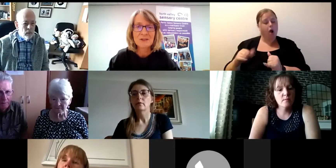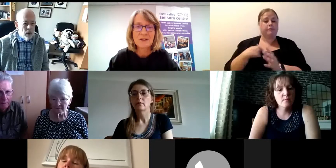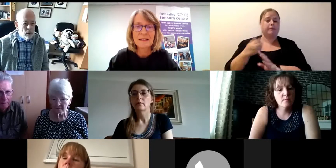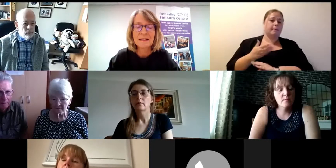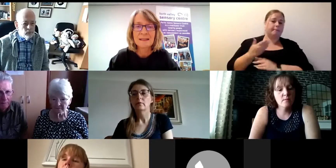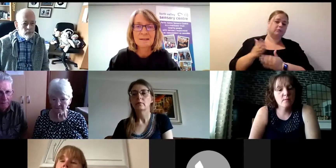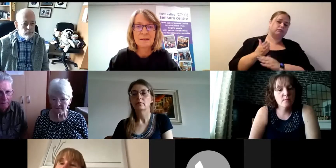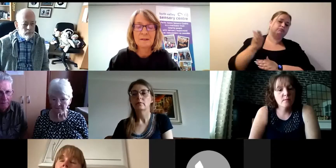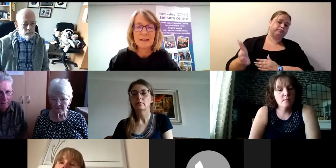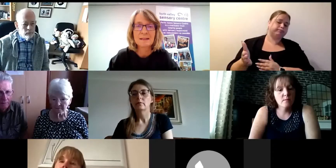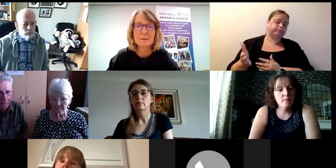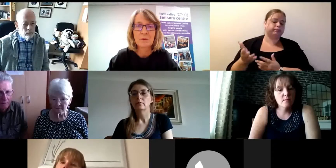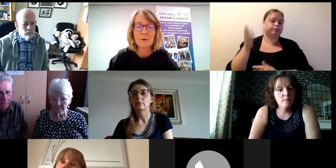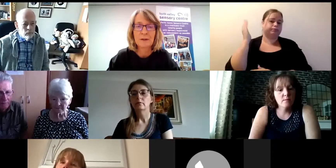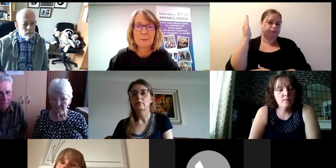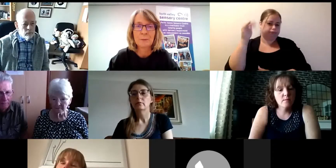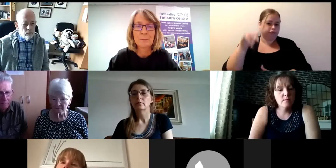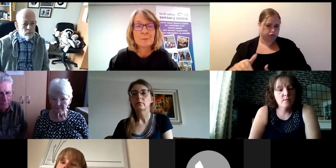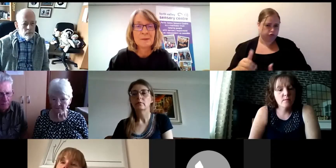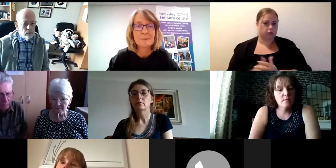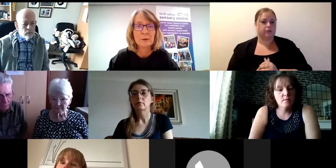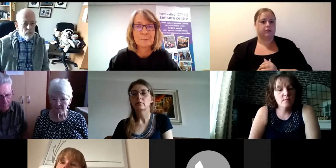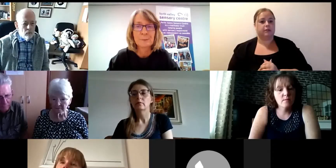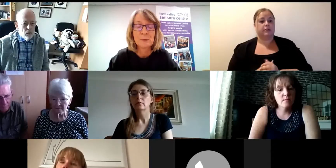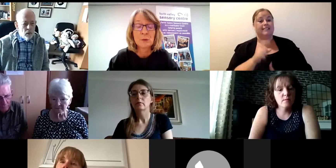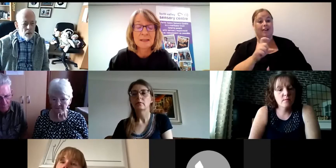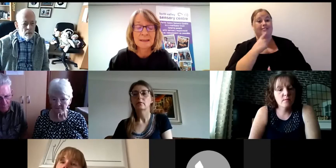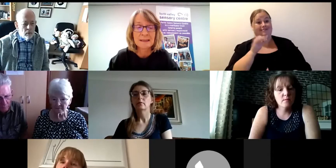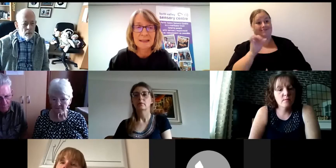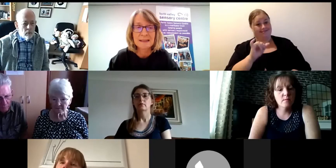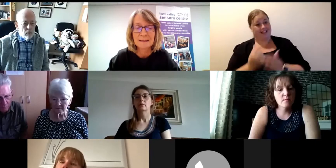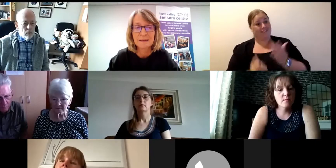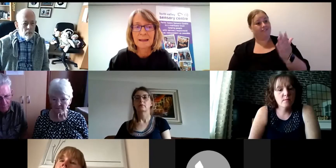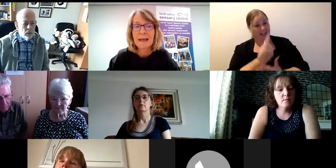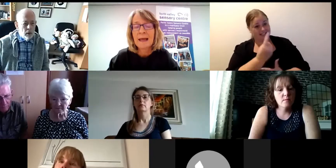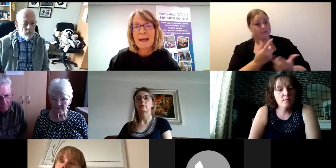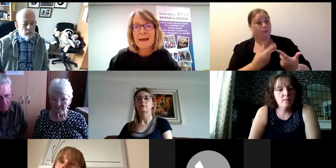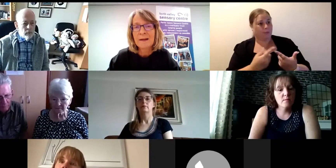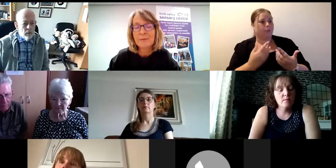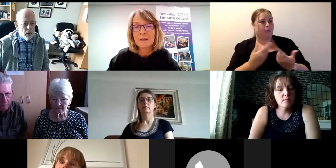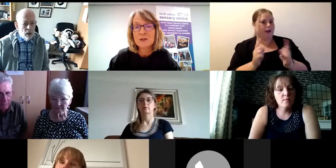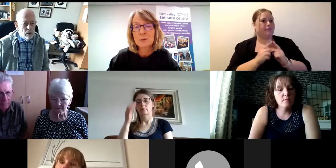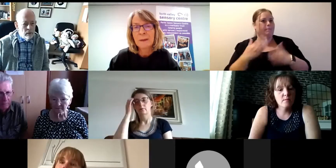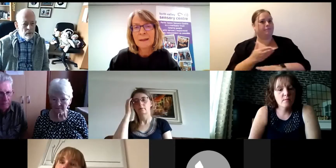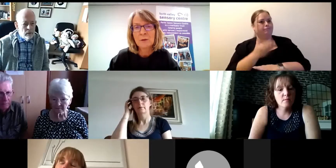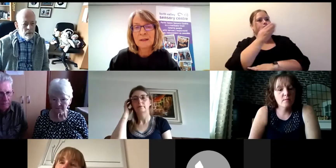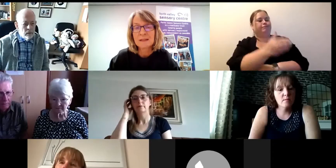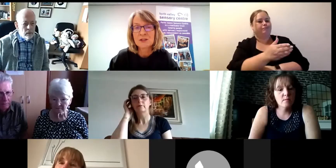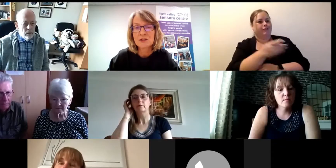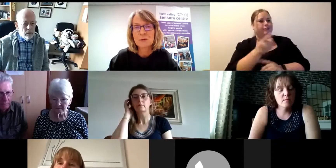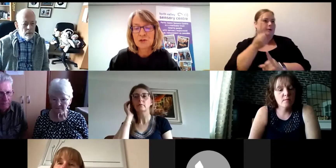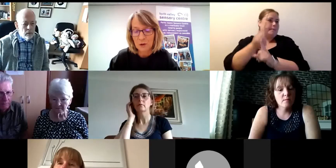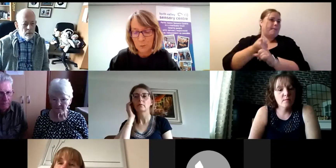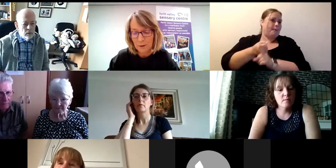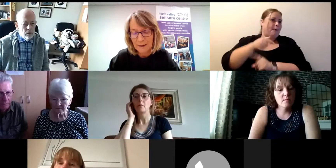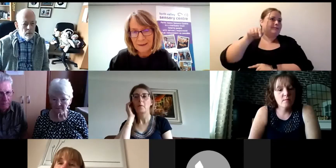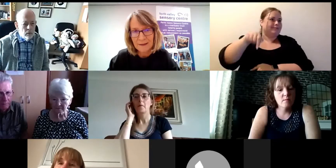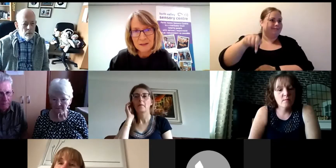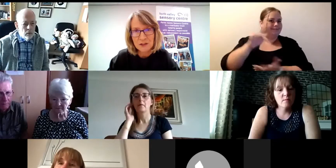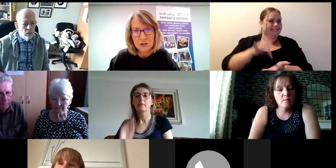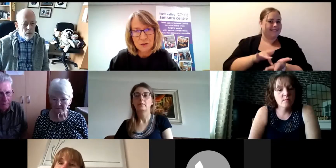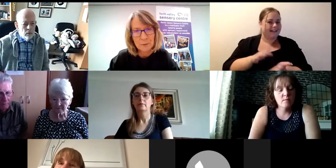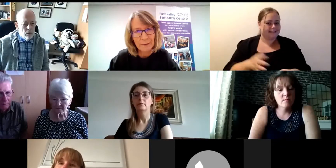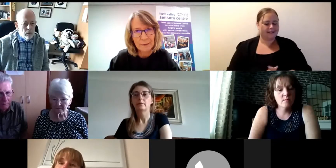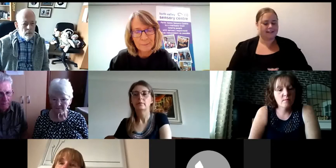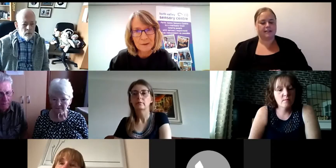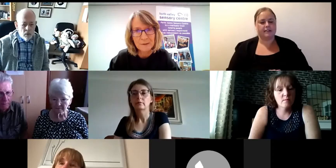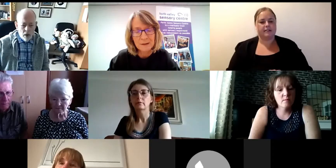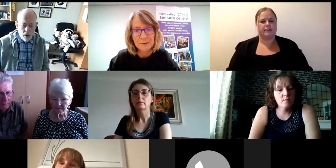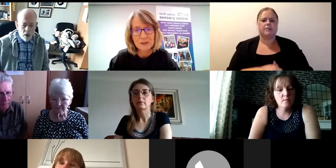When you go into the schools John, what type of things do you do with them? You were talking